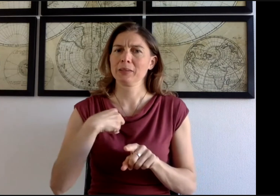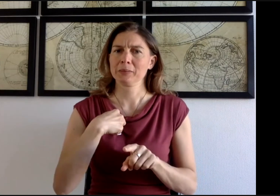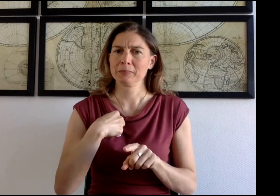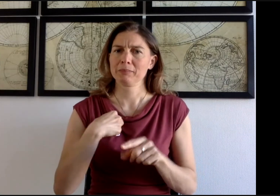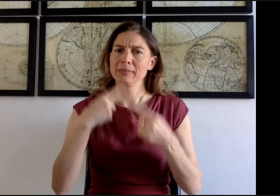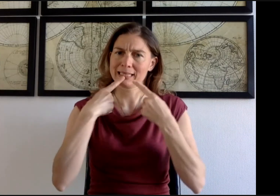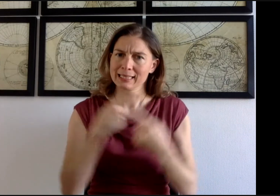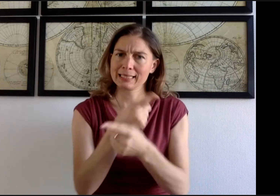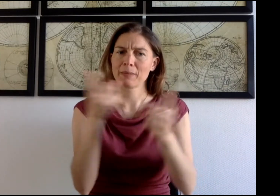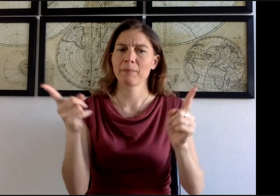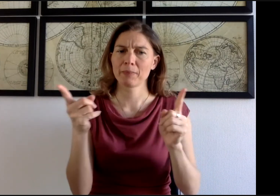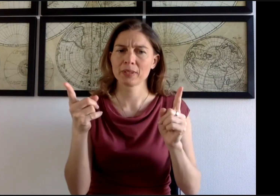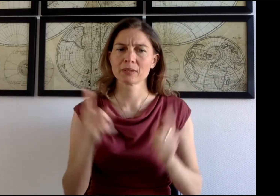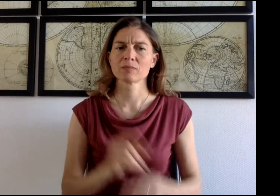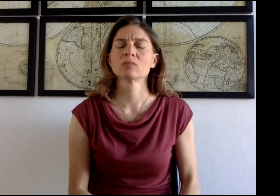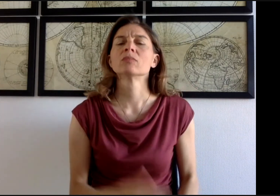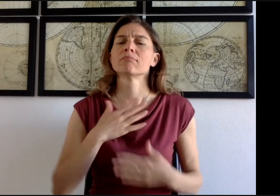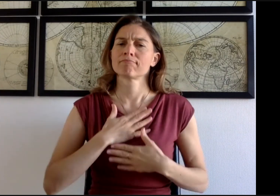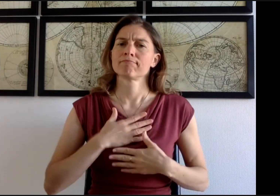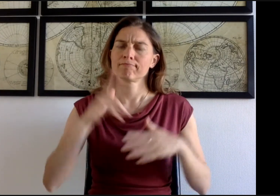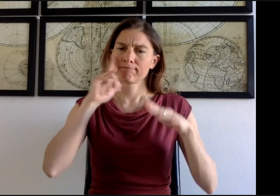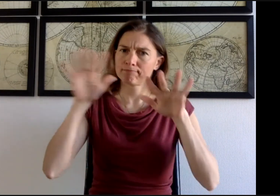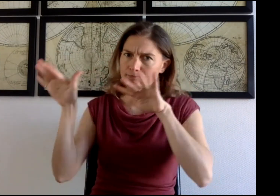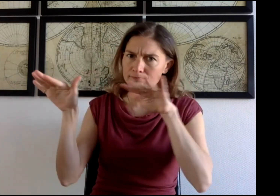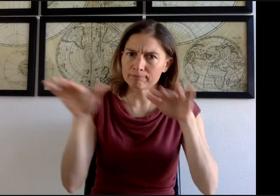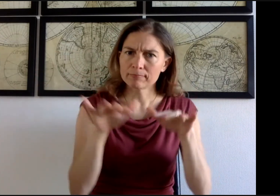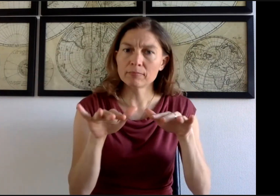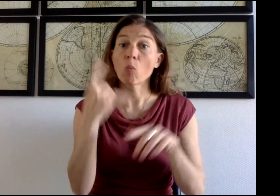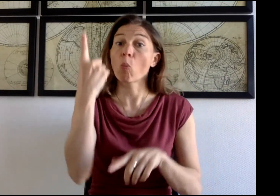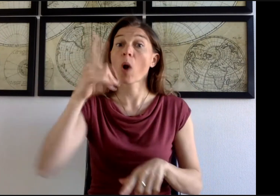I'll draw your attention not to a country but rather to a community